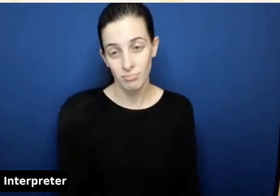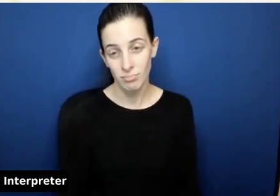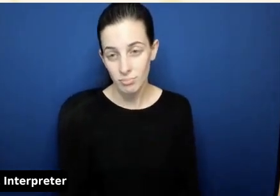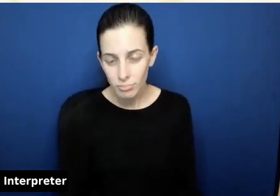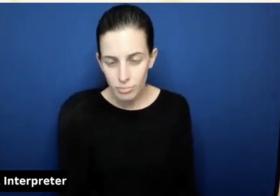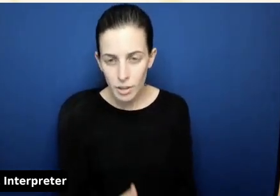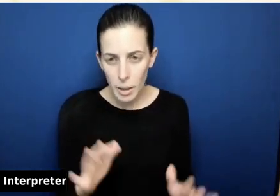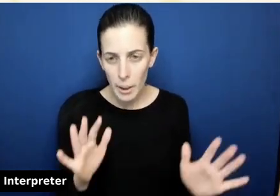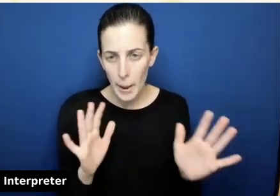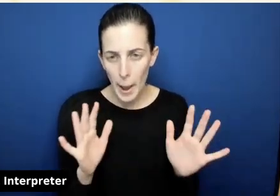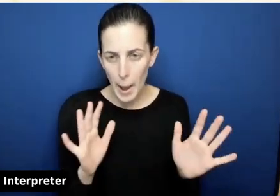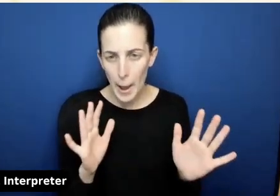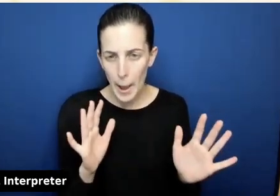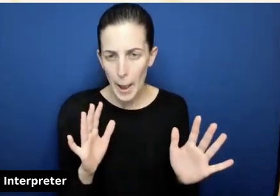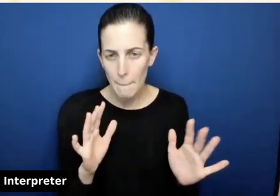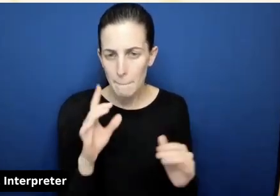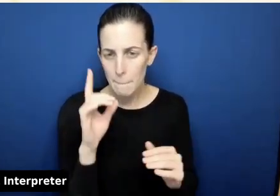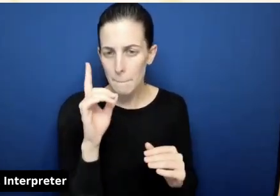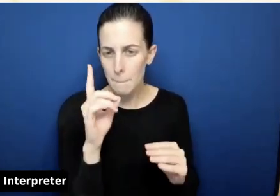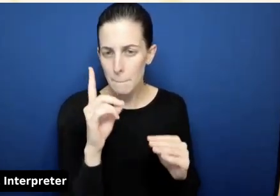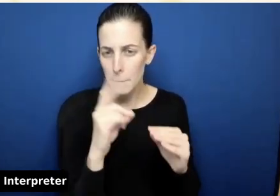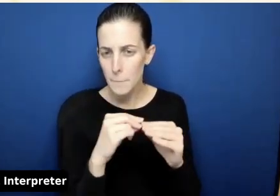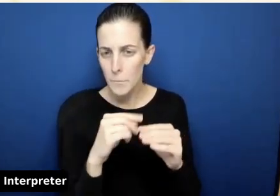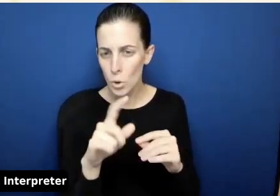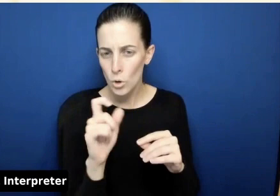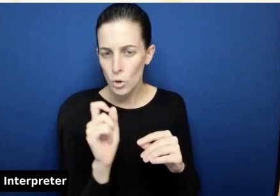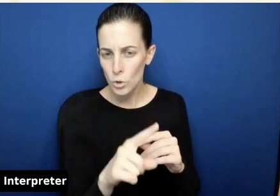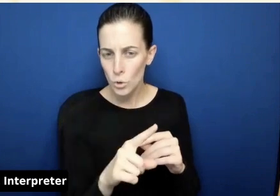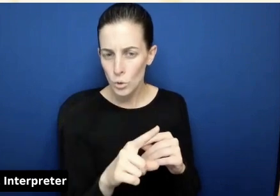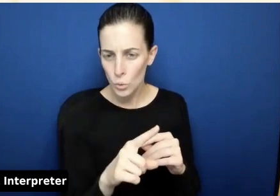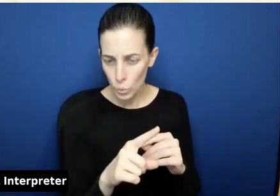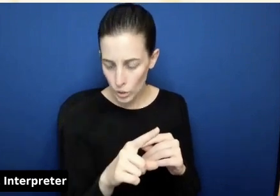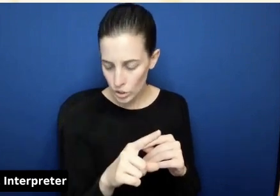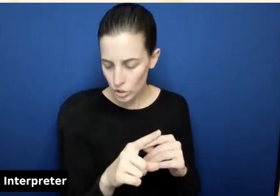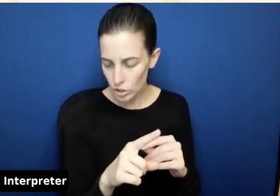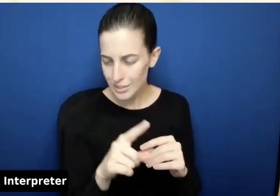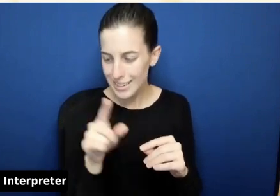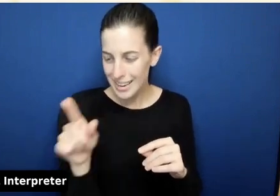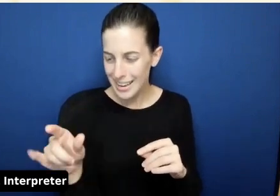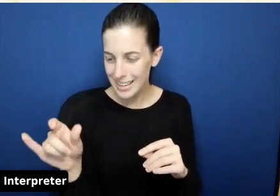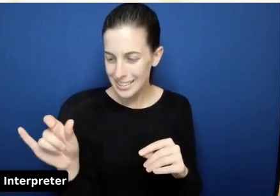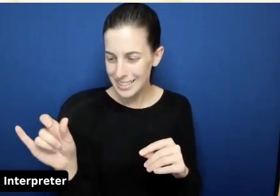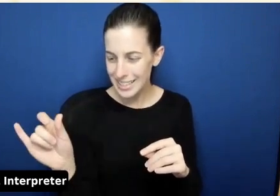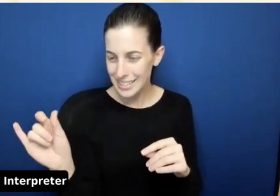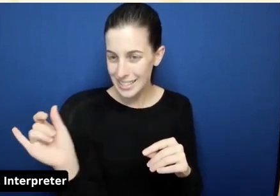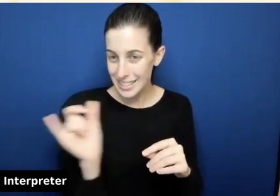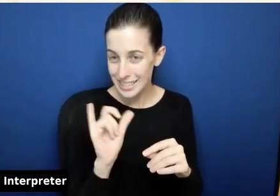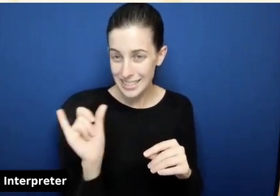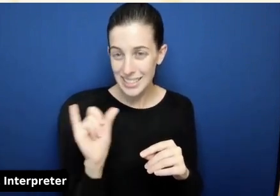A question from Rajat is, hello, Rashmi, is there similar content available for Android based apps?